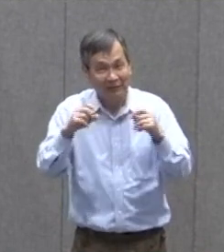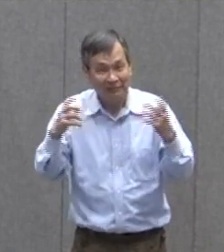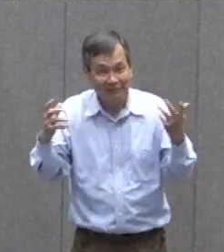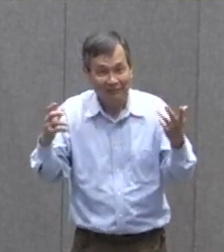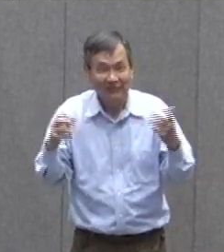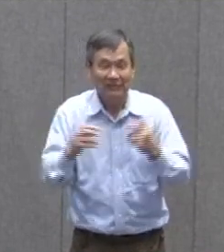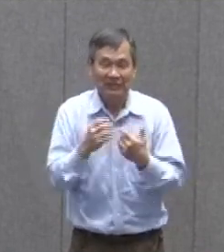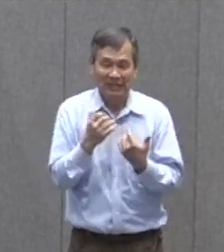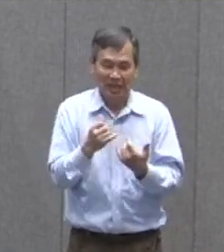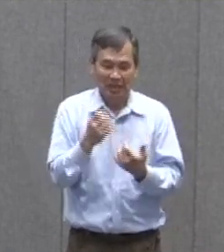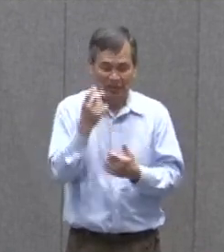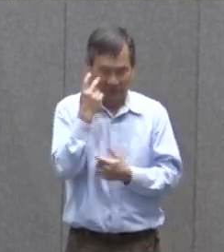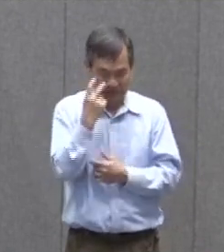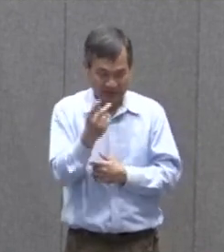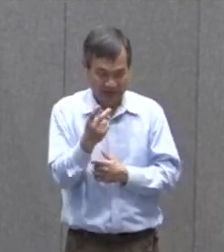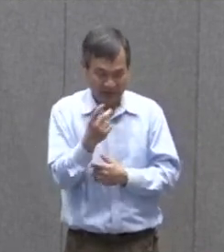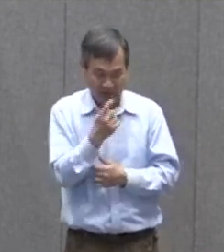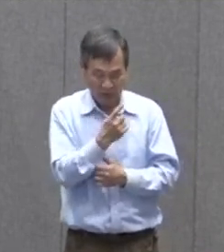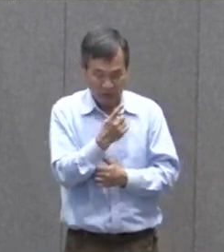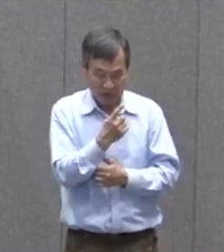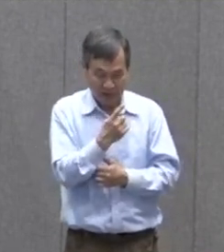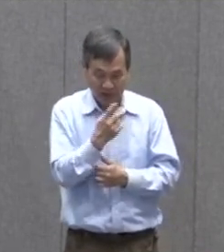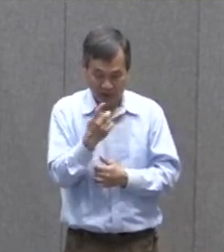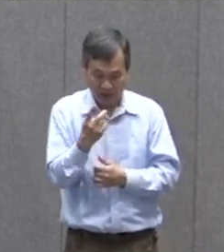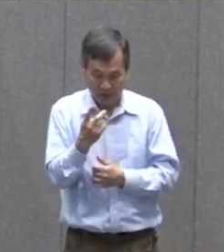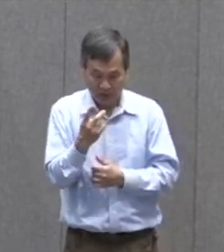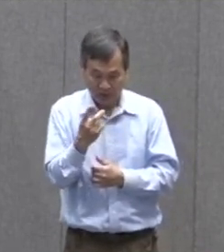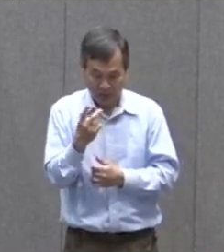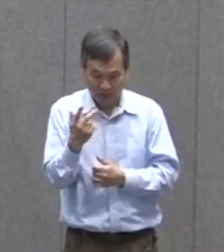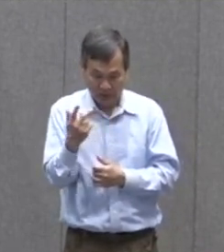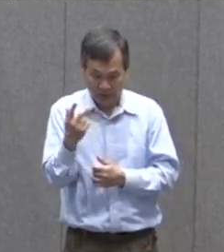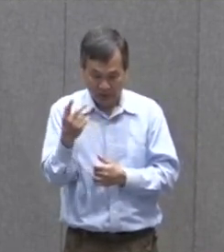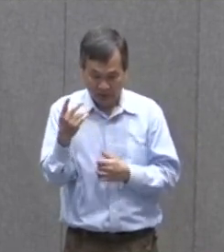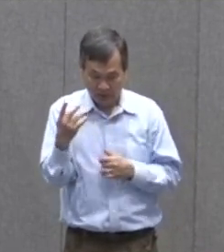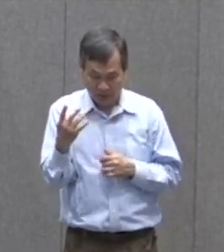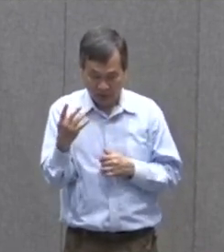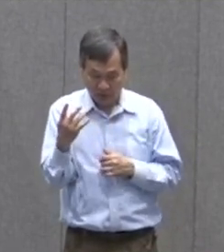Right now I have one, two, three, four, five, six,